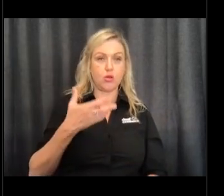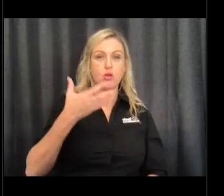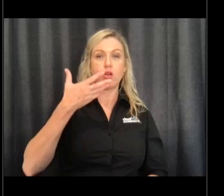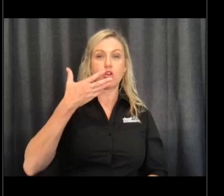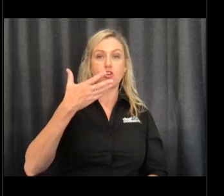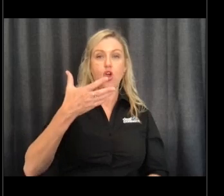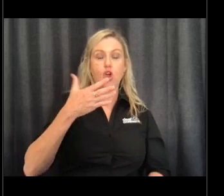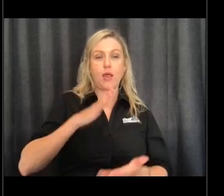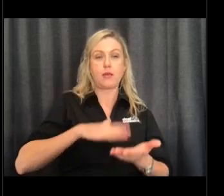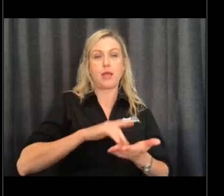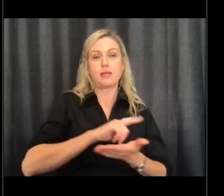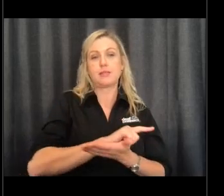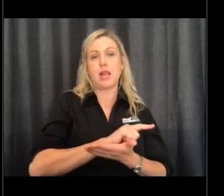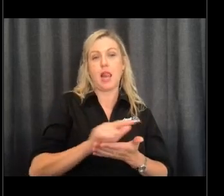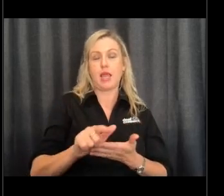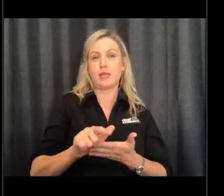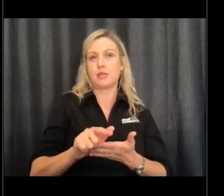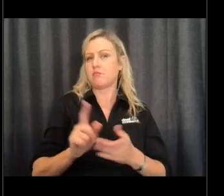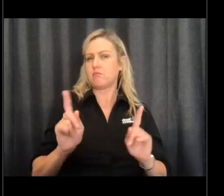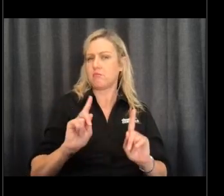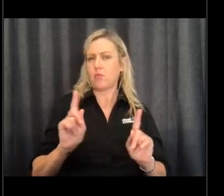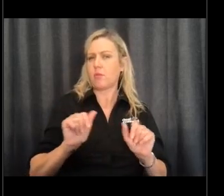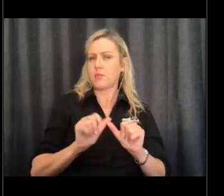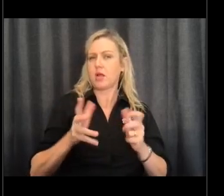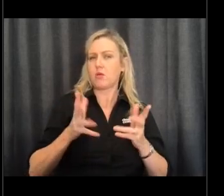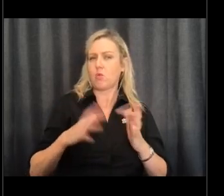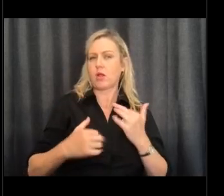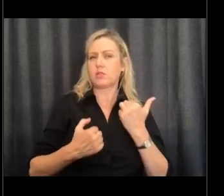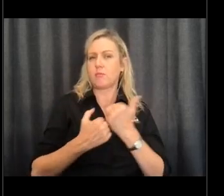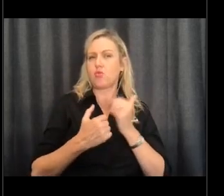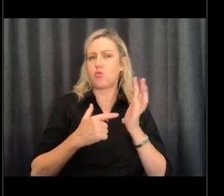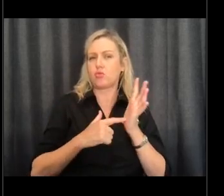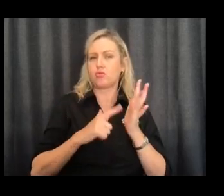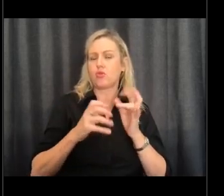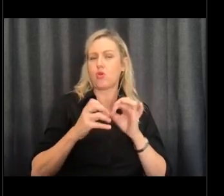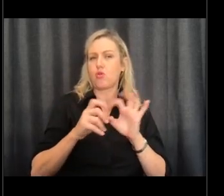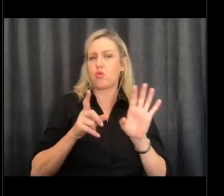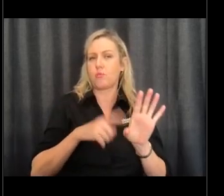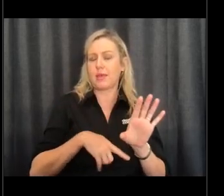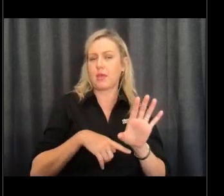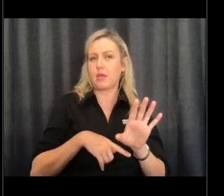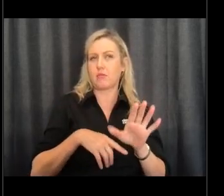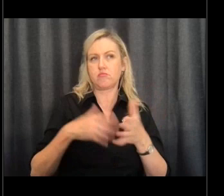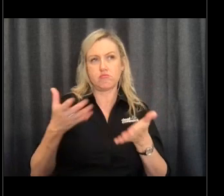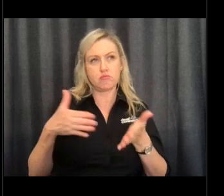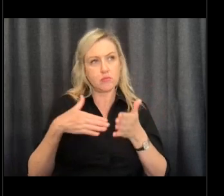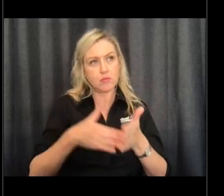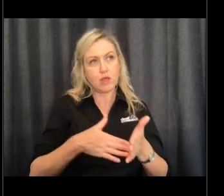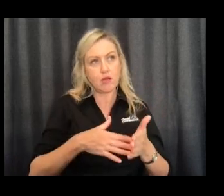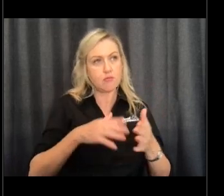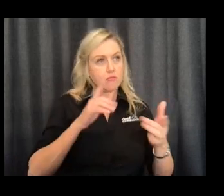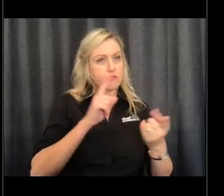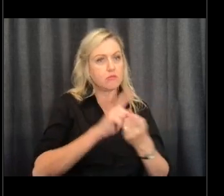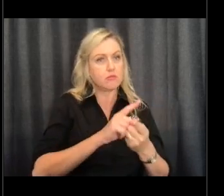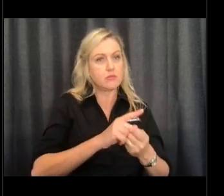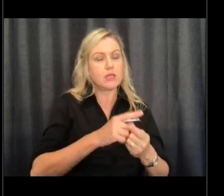How do you think the best way to support Toby would be? Connecting him to legal advice such as Paul and the team.